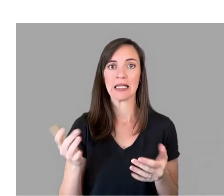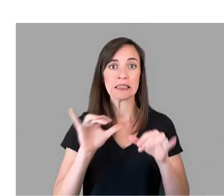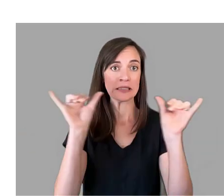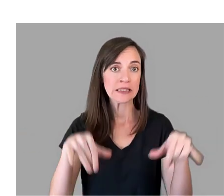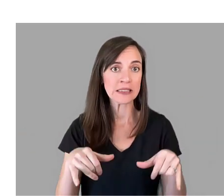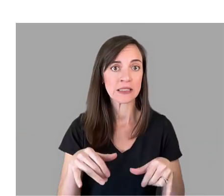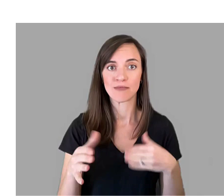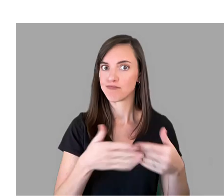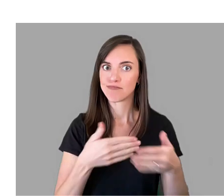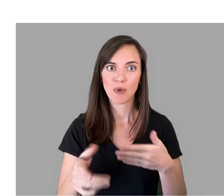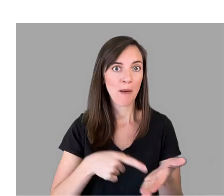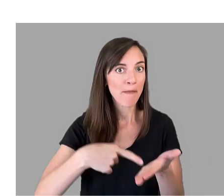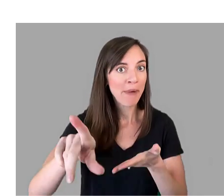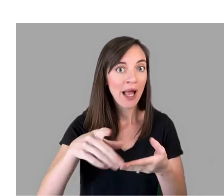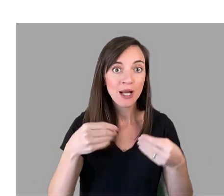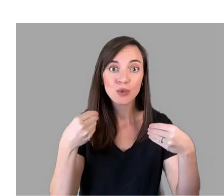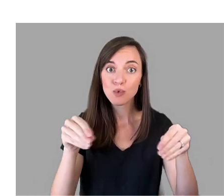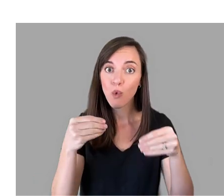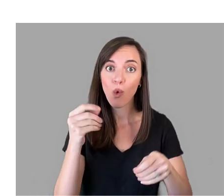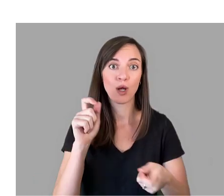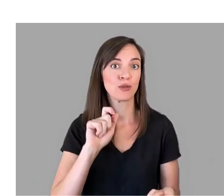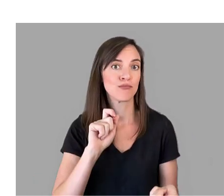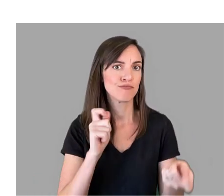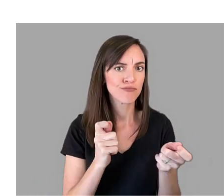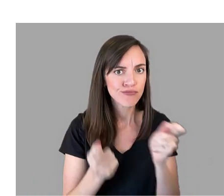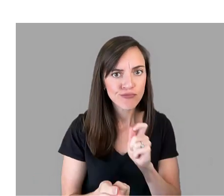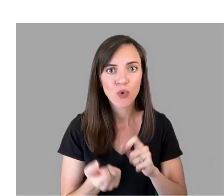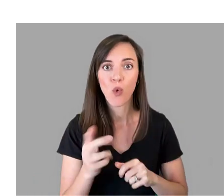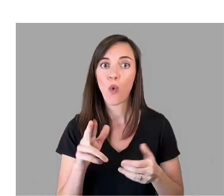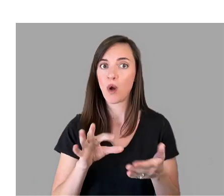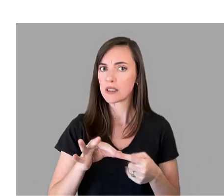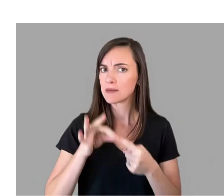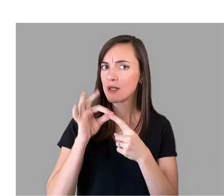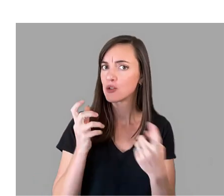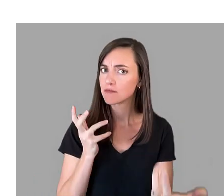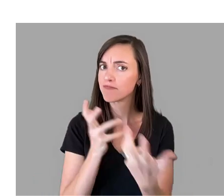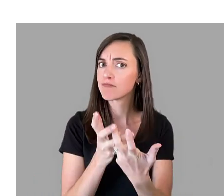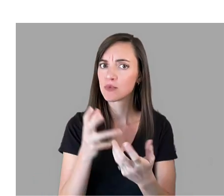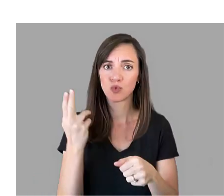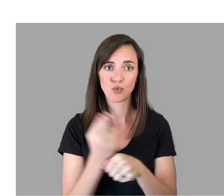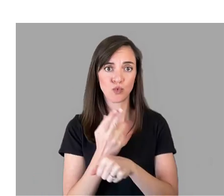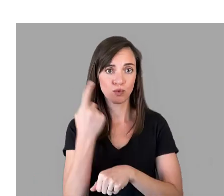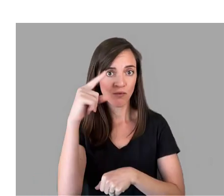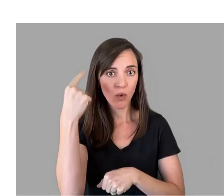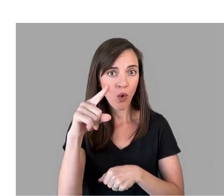whether acquired commercially off the shelf, modified, or customized, that is used to increase,